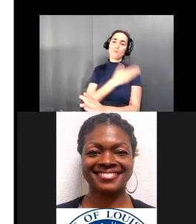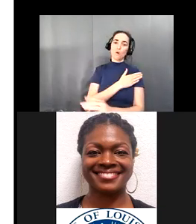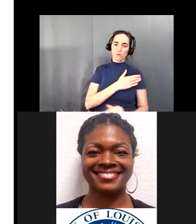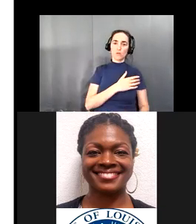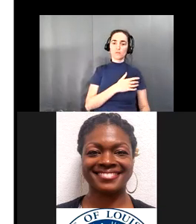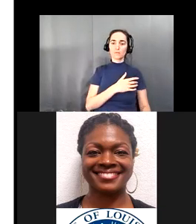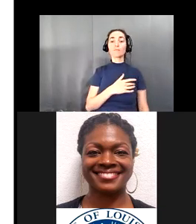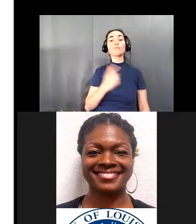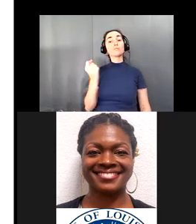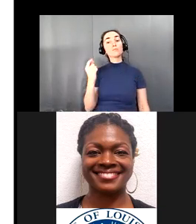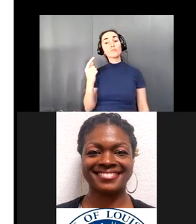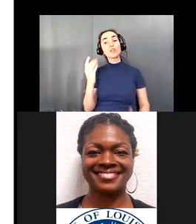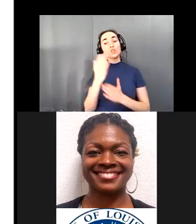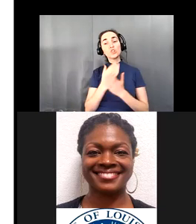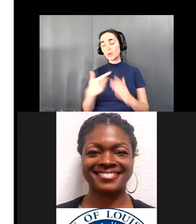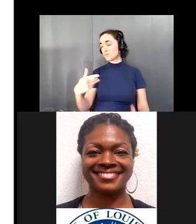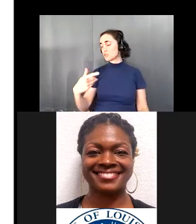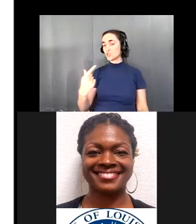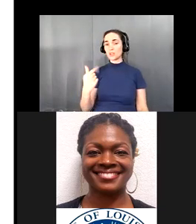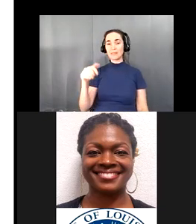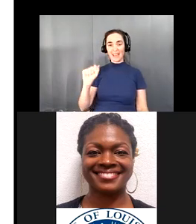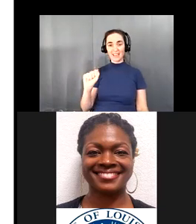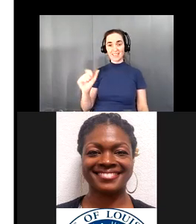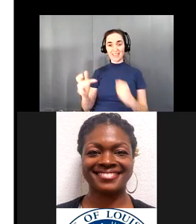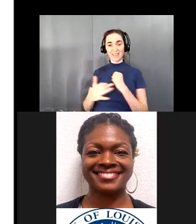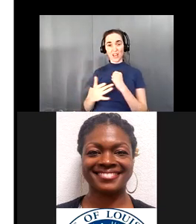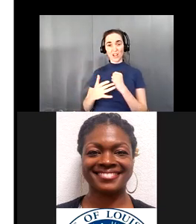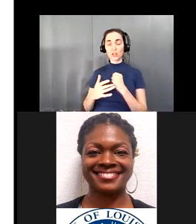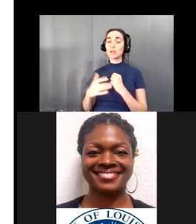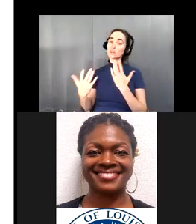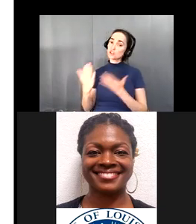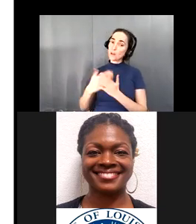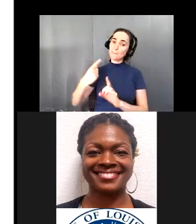GPS tracking technology and everything may have a monthly fee. And that is something